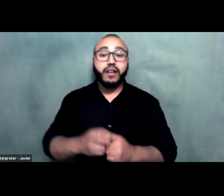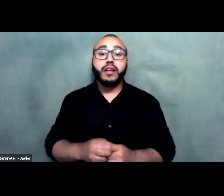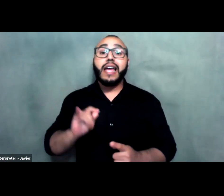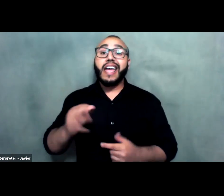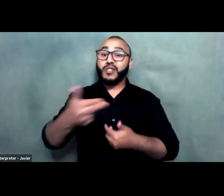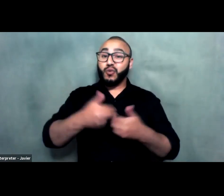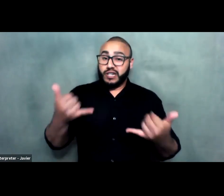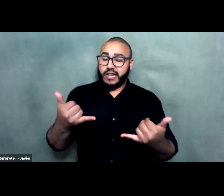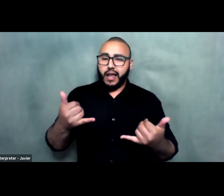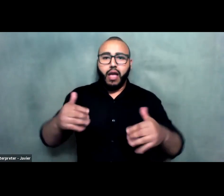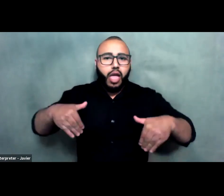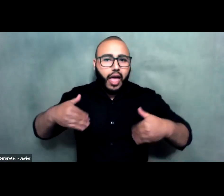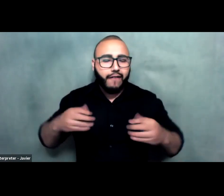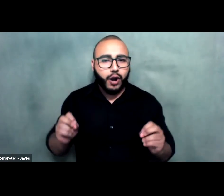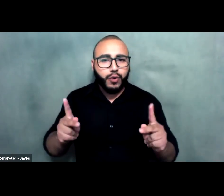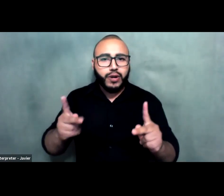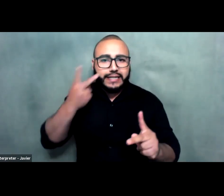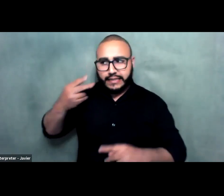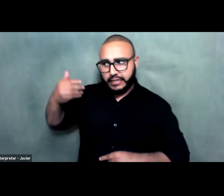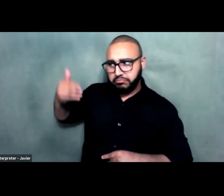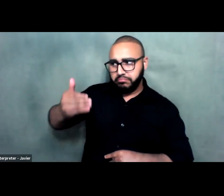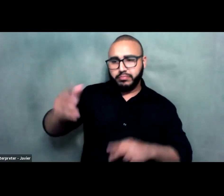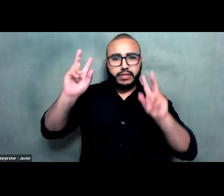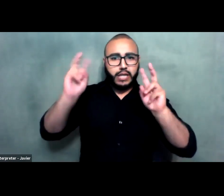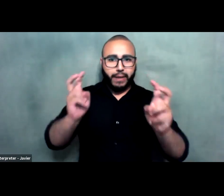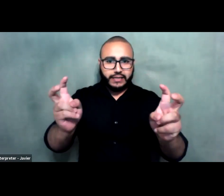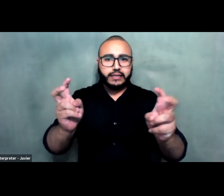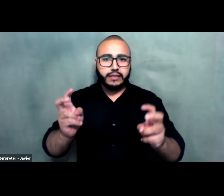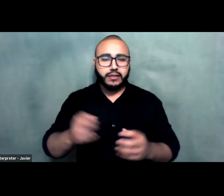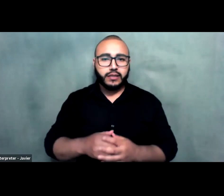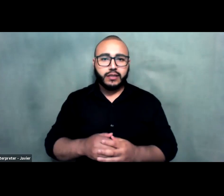had an opportunity to see any of our topics over the last month, this is part of our anti